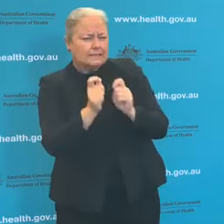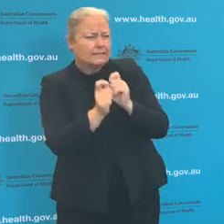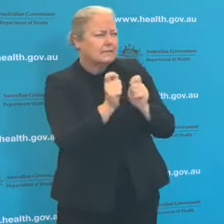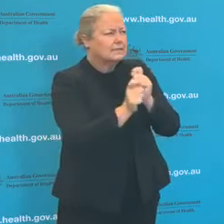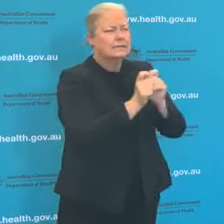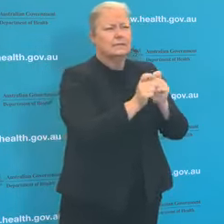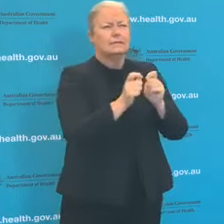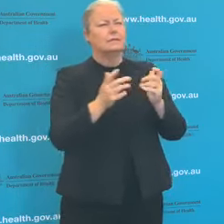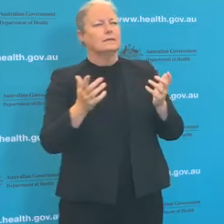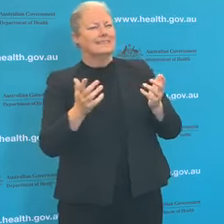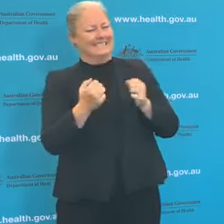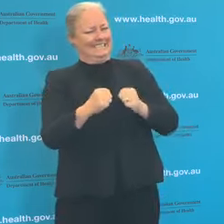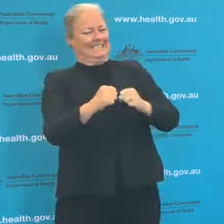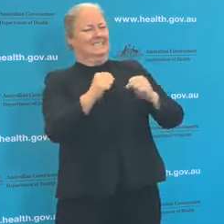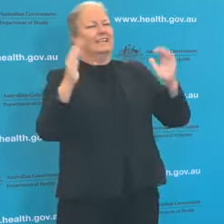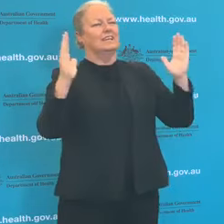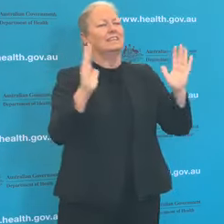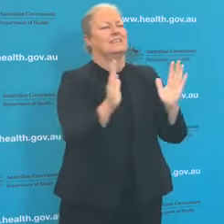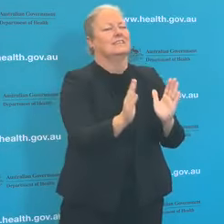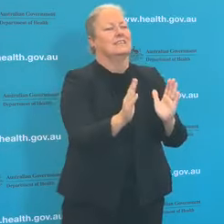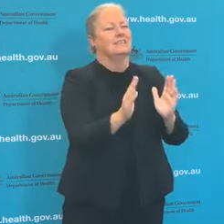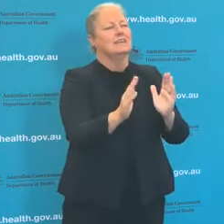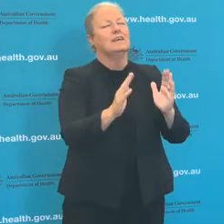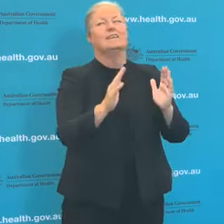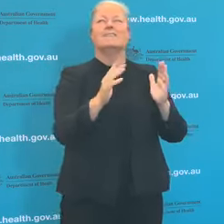numbers of less than a hundred. That's the sort of thing that we know we can